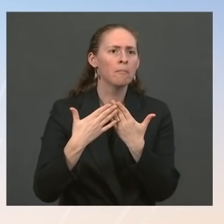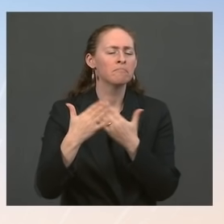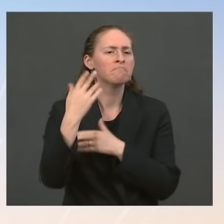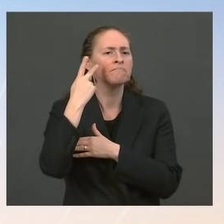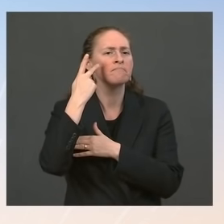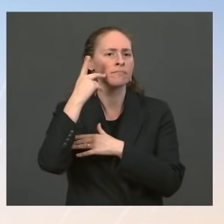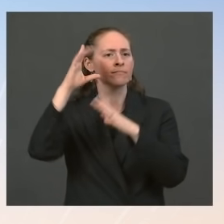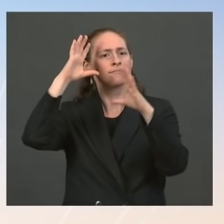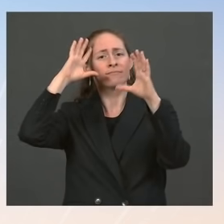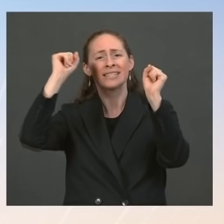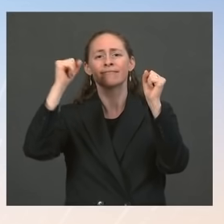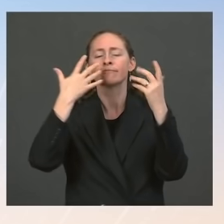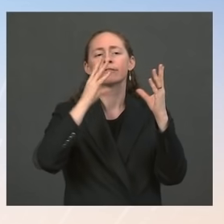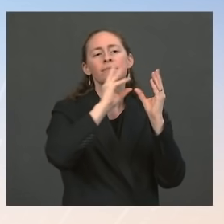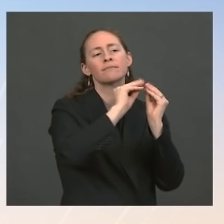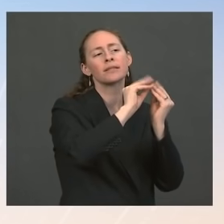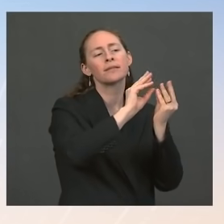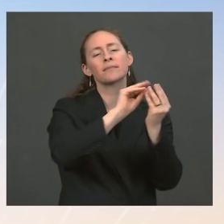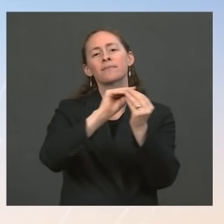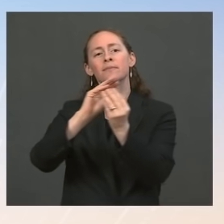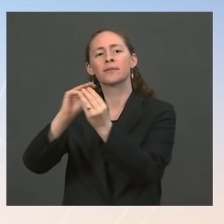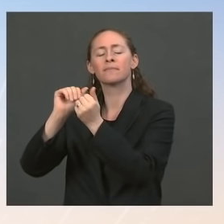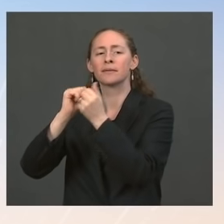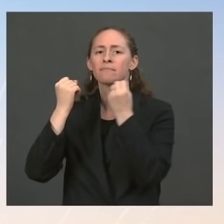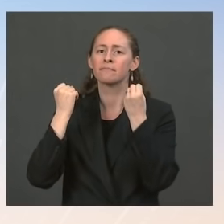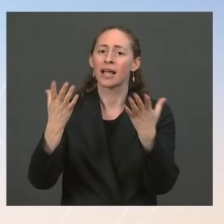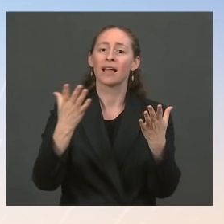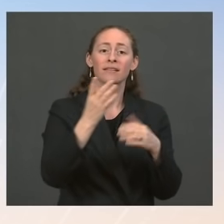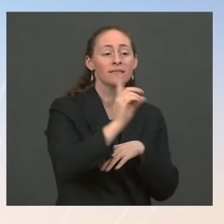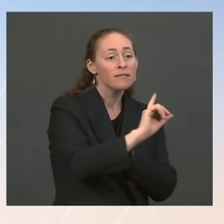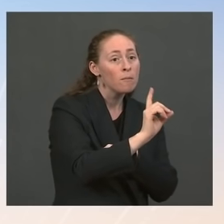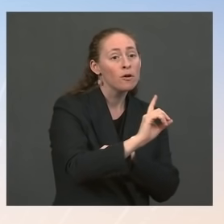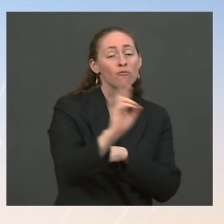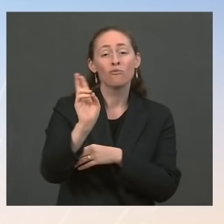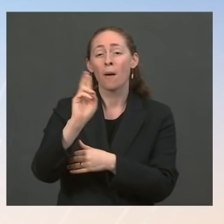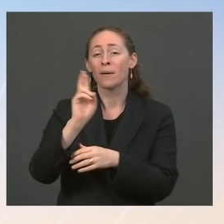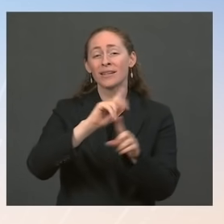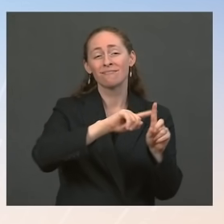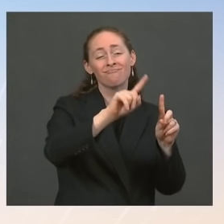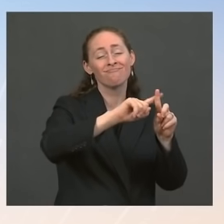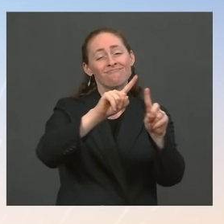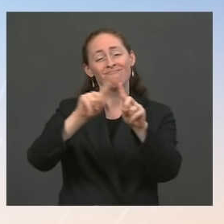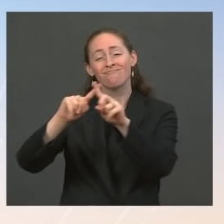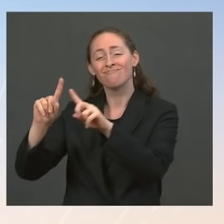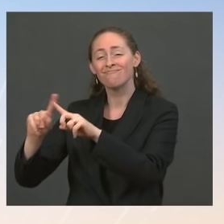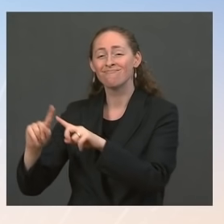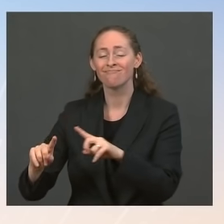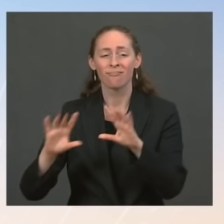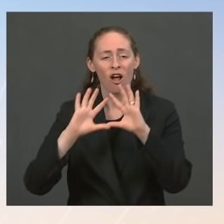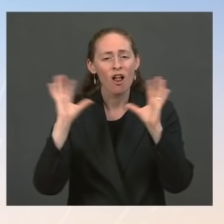across this political spectrum and the Democratic Party, I can assure you. And -- but I would say the way he sees it